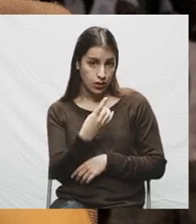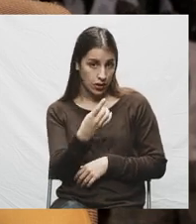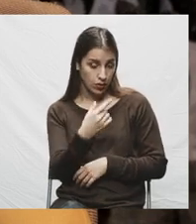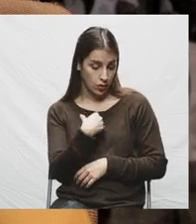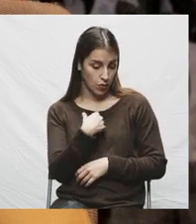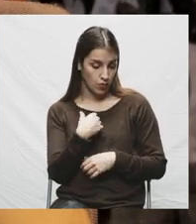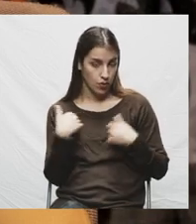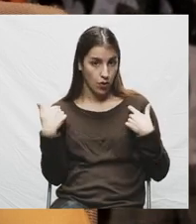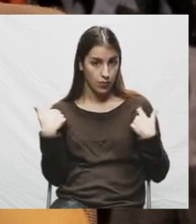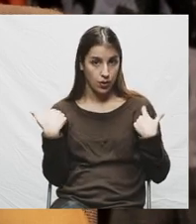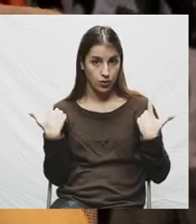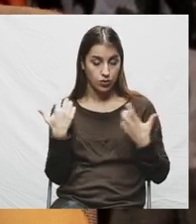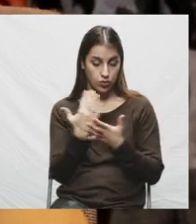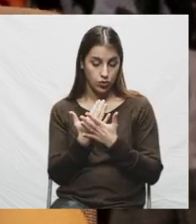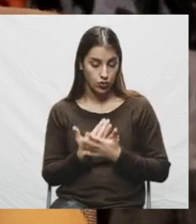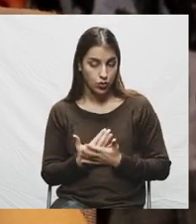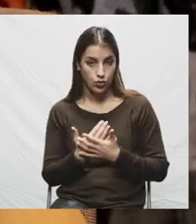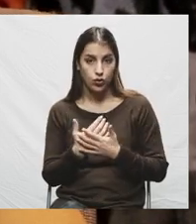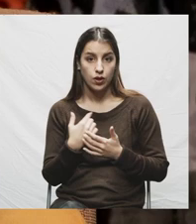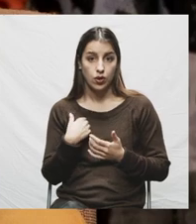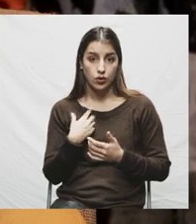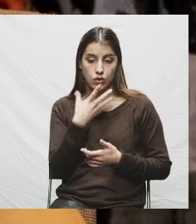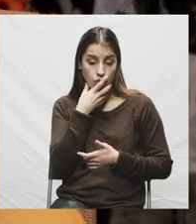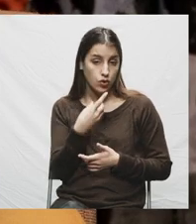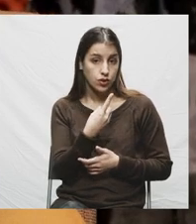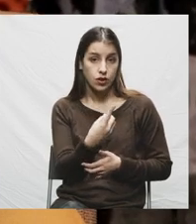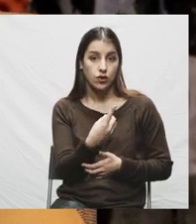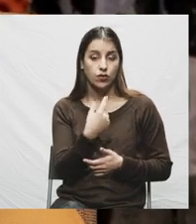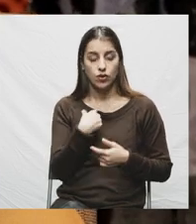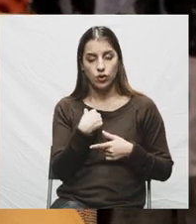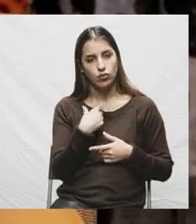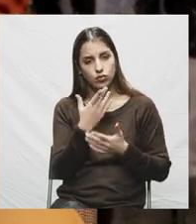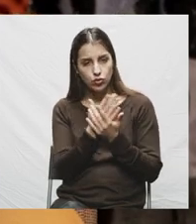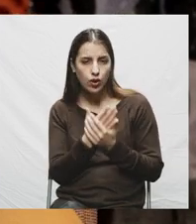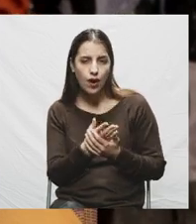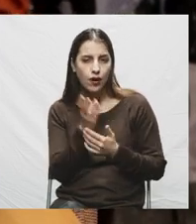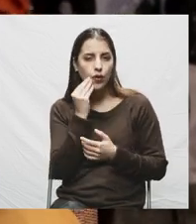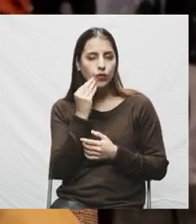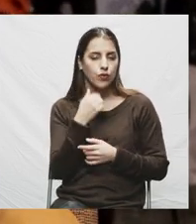to make myself as the object of study, I’m going to do a solo. I’m going to study how do I react,